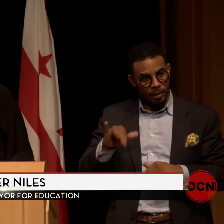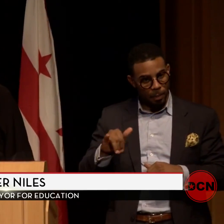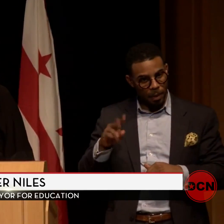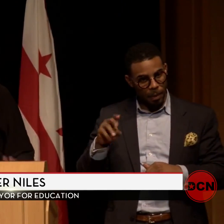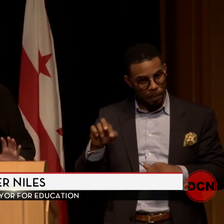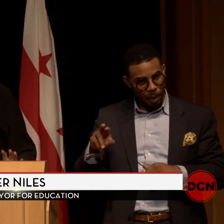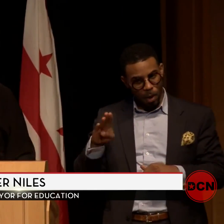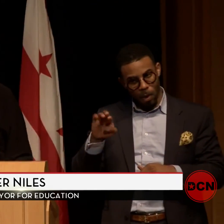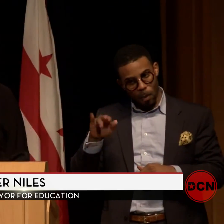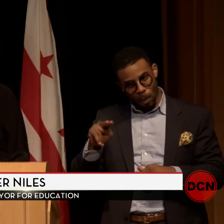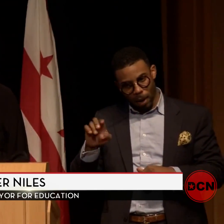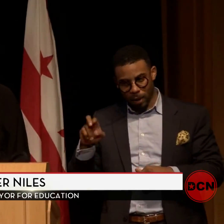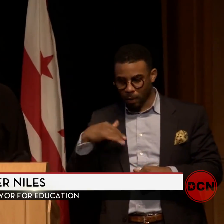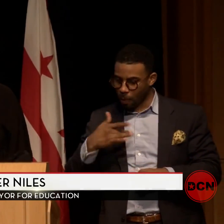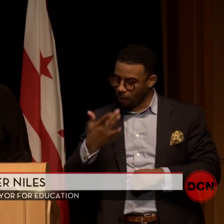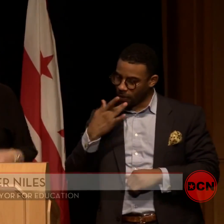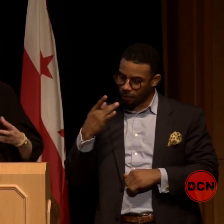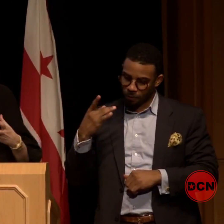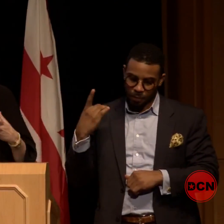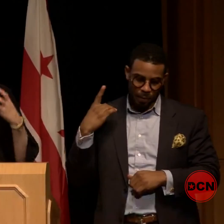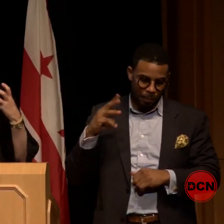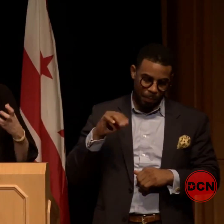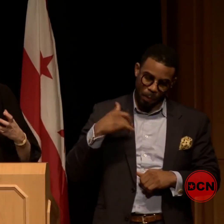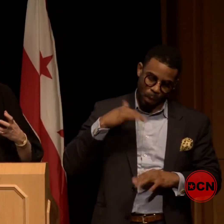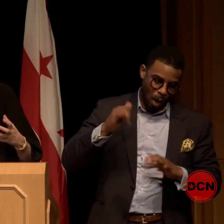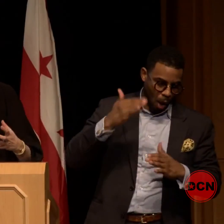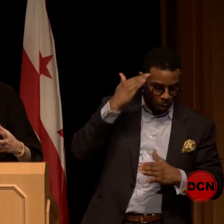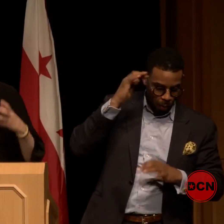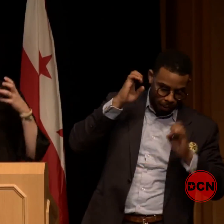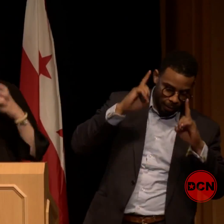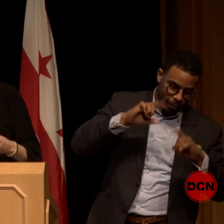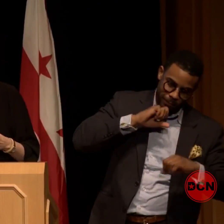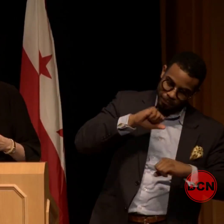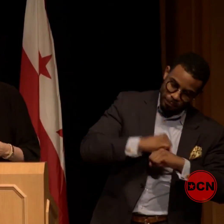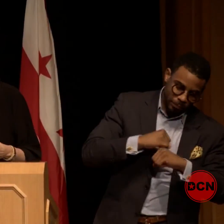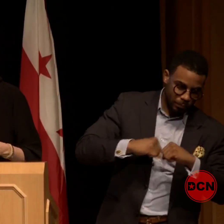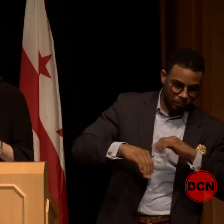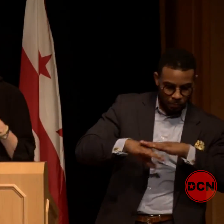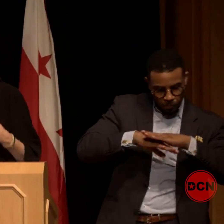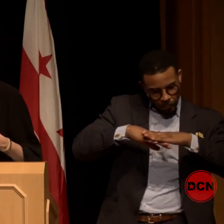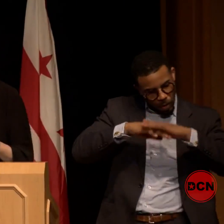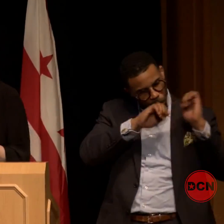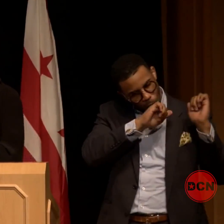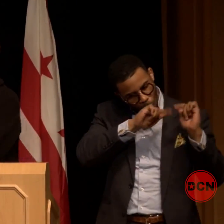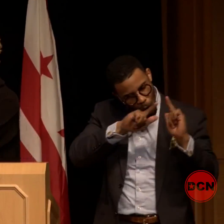KENNER ONE OF MY FAVORITE DEPUTY MAYORS BUT WE ALL KNOW THAT EDUCATION IS THE UNDERGIRDING OF ALL OF THE WORK THAT YOU GUYS